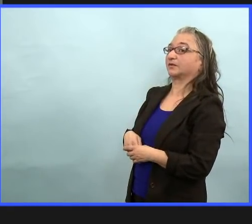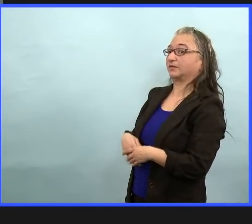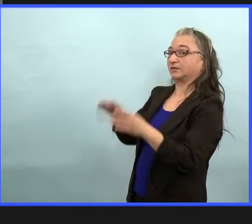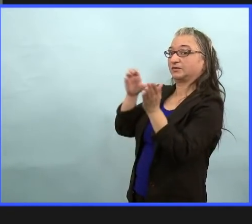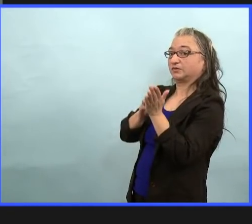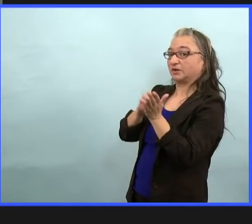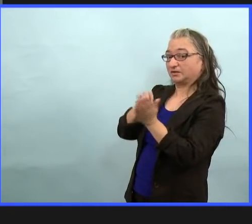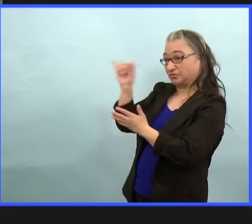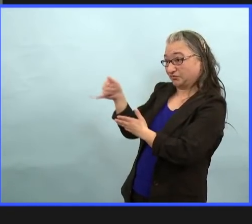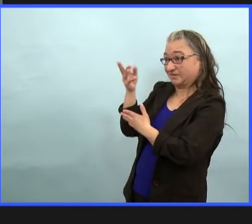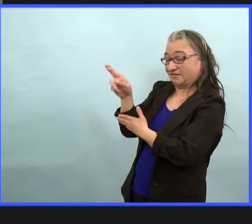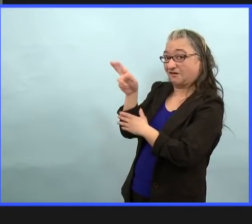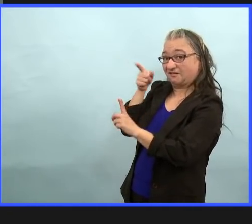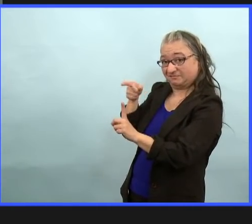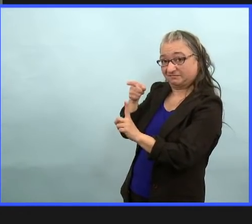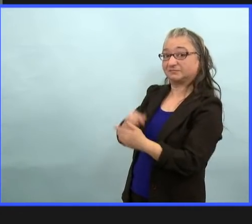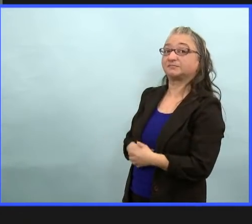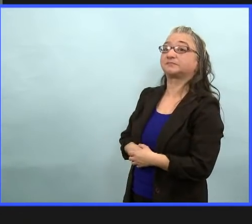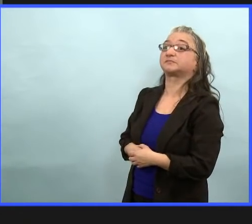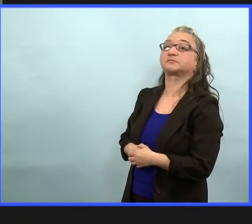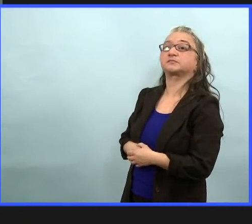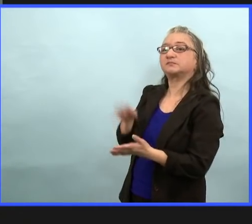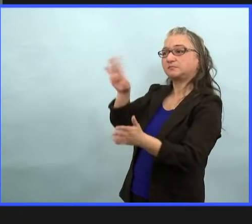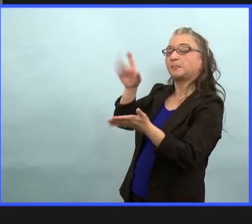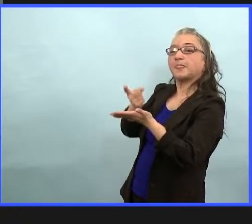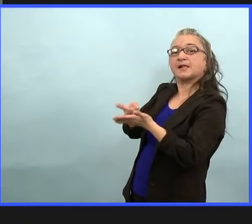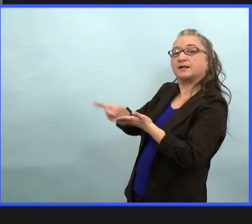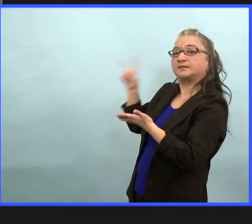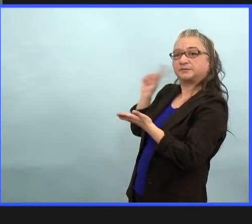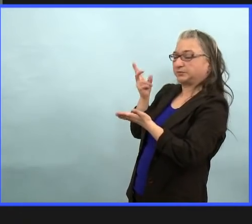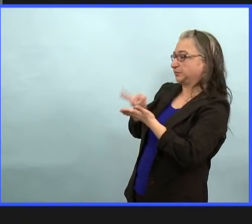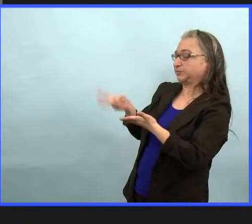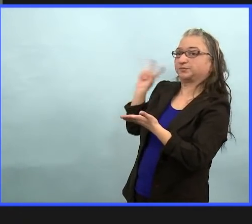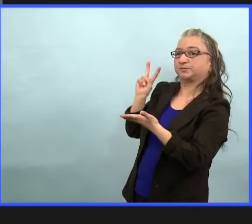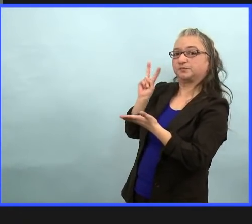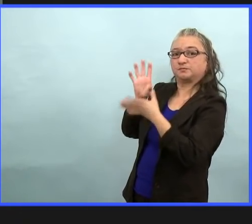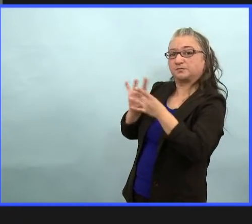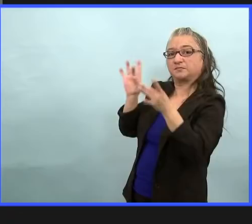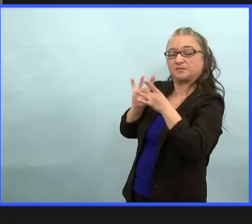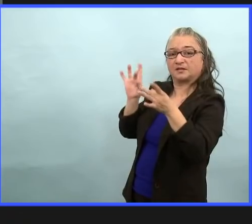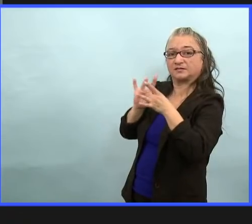i know you mentioned uh last week or maybe the week before that that if somebody had recovered